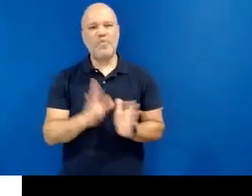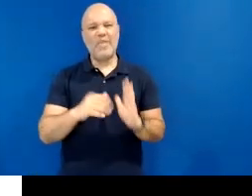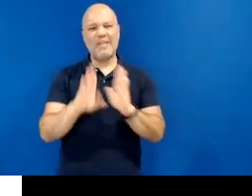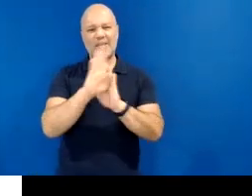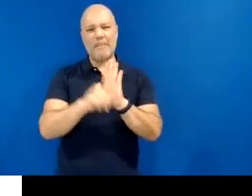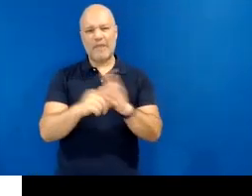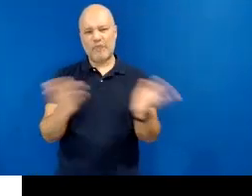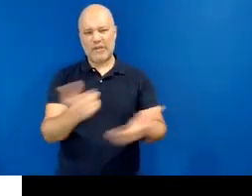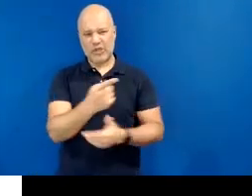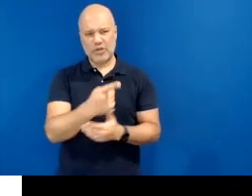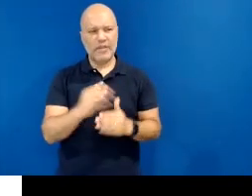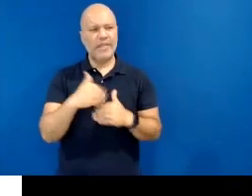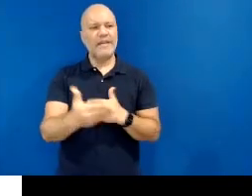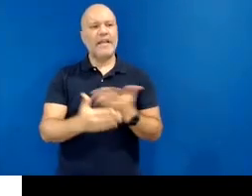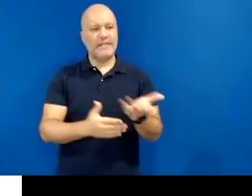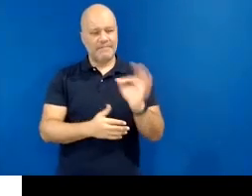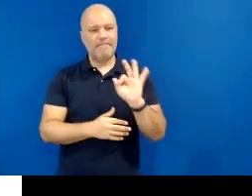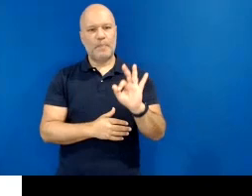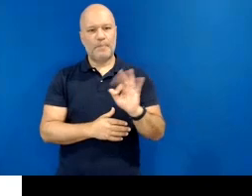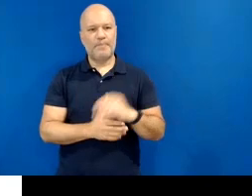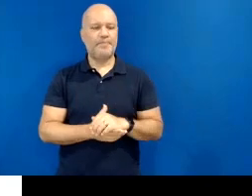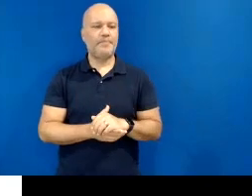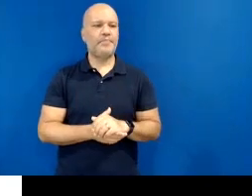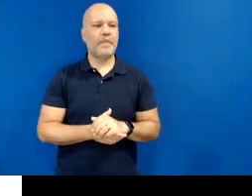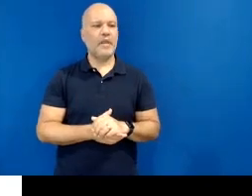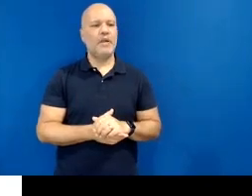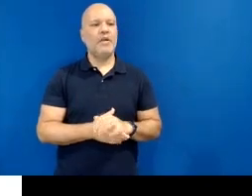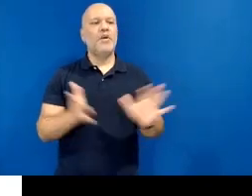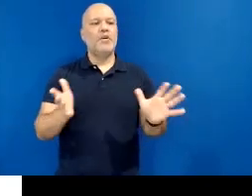Let me see what's the next. Okay. So we're going to jump into an example.